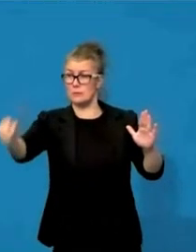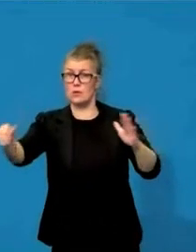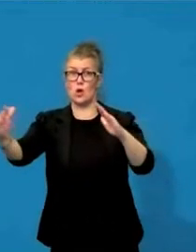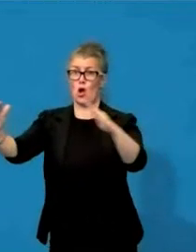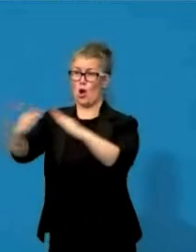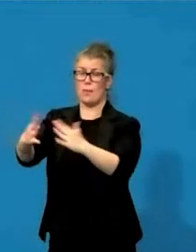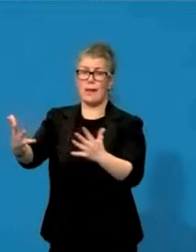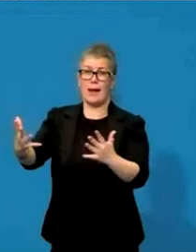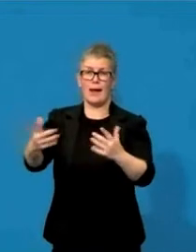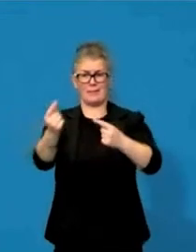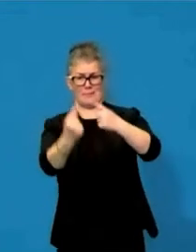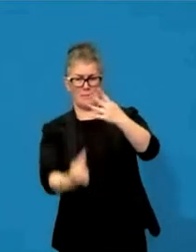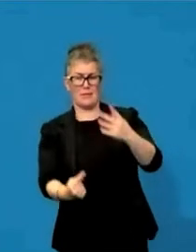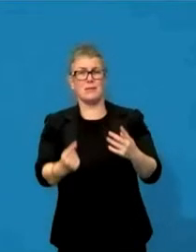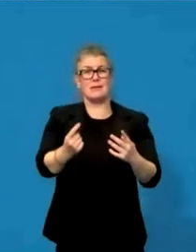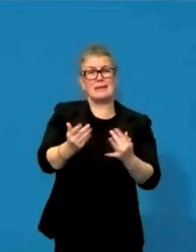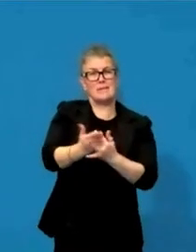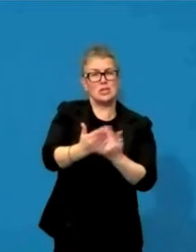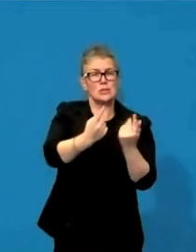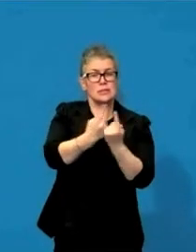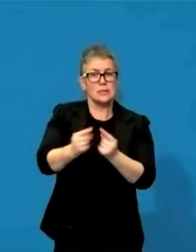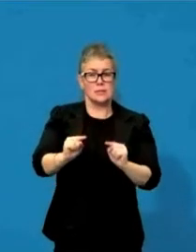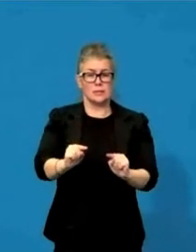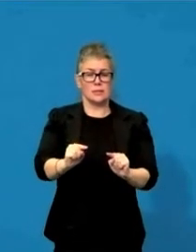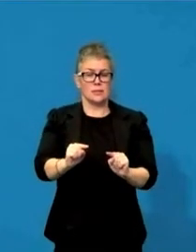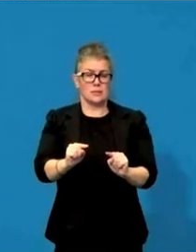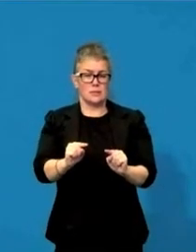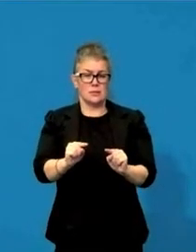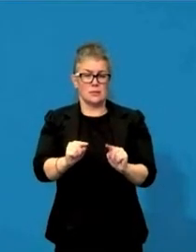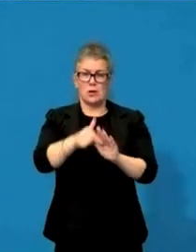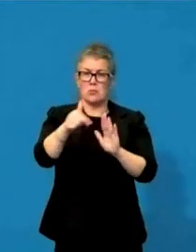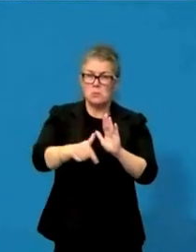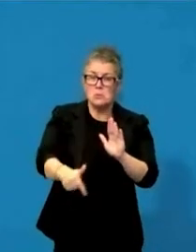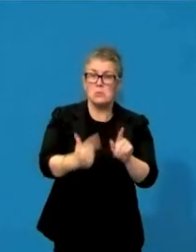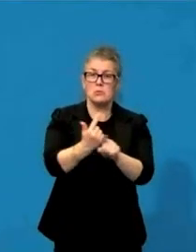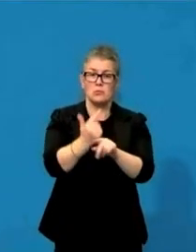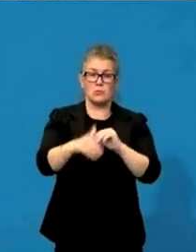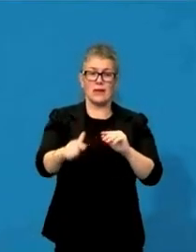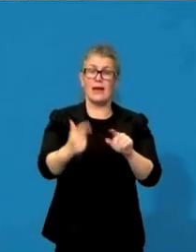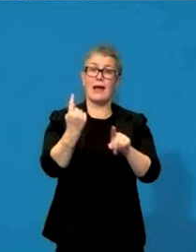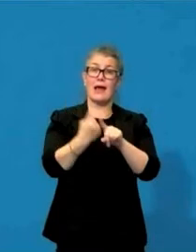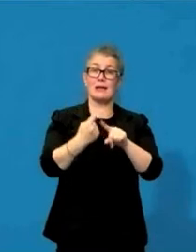And I guess it's also about when, you know, the intergenerational trauma that Aboriginal